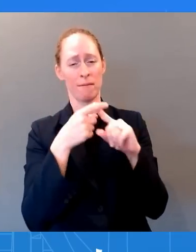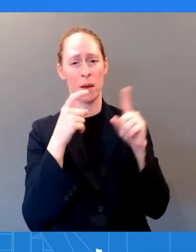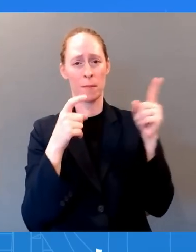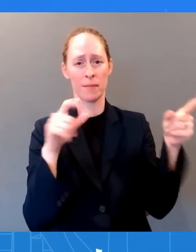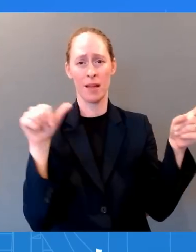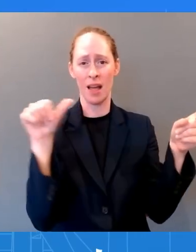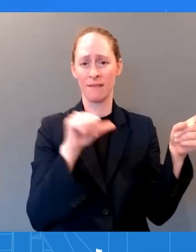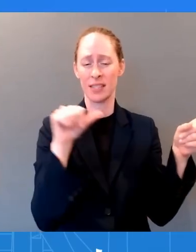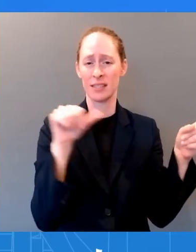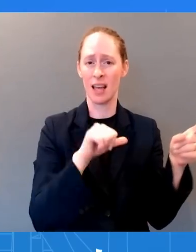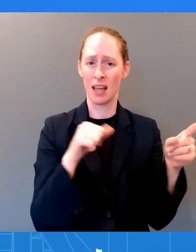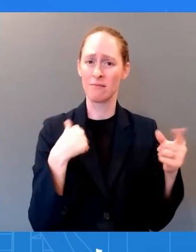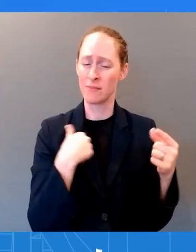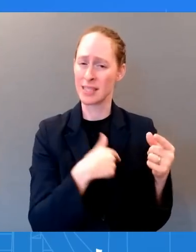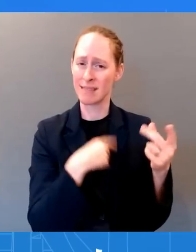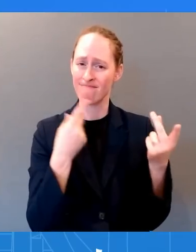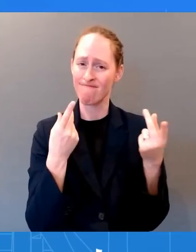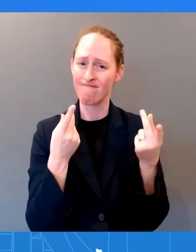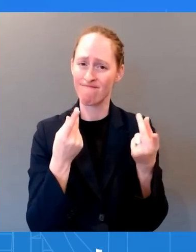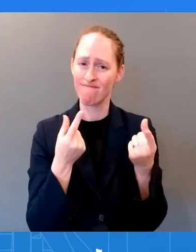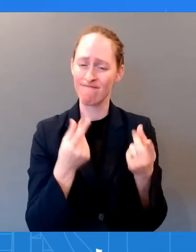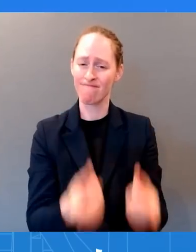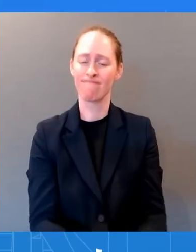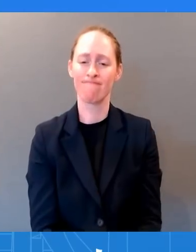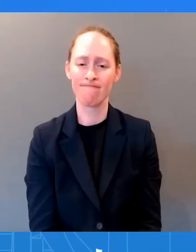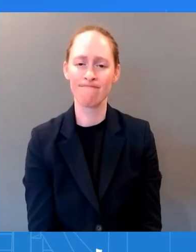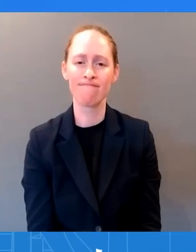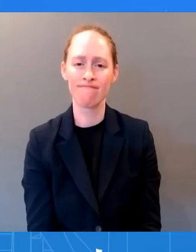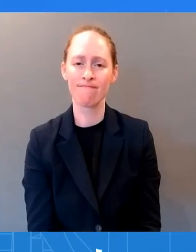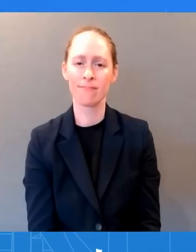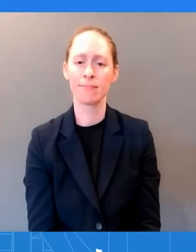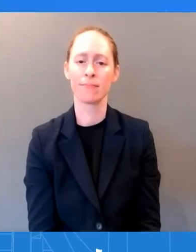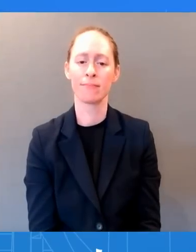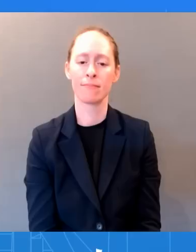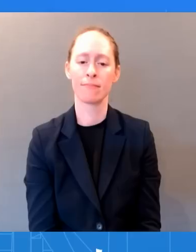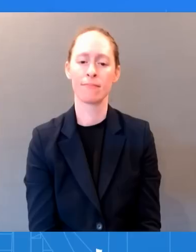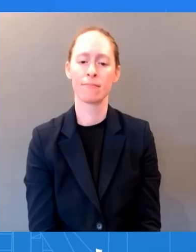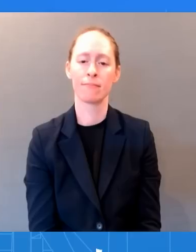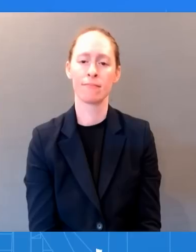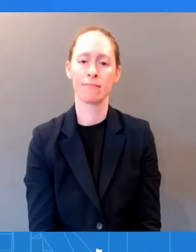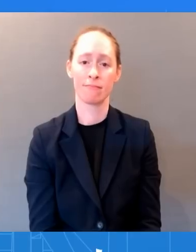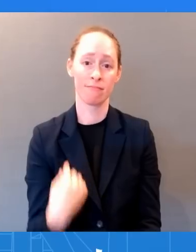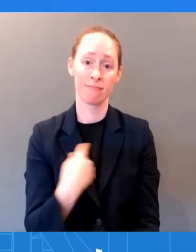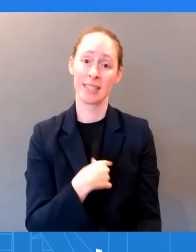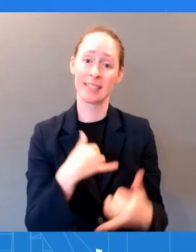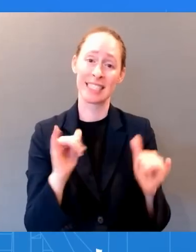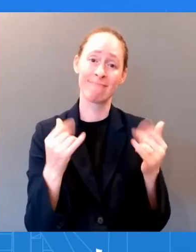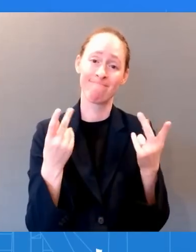to process new SIV applications as expeditiously as possible. So anything specific or anything more about that,